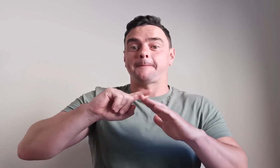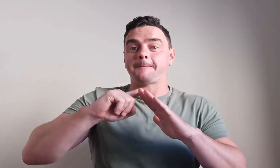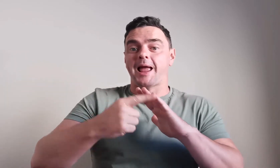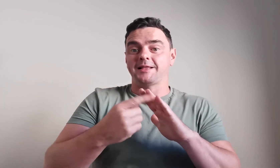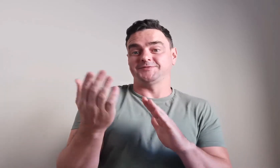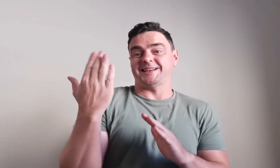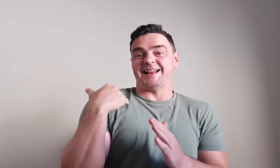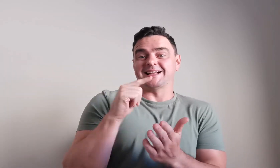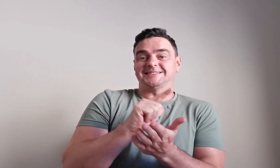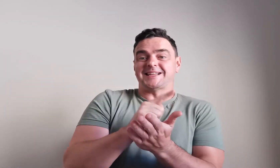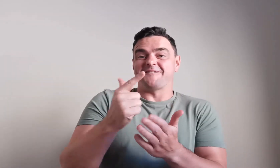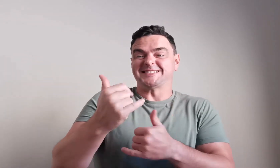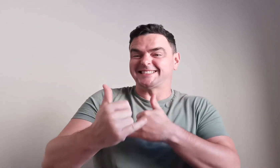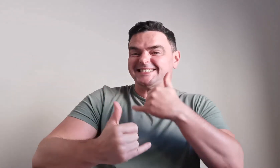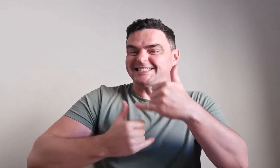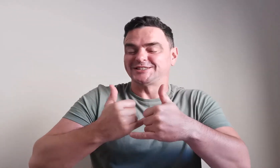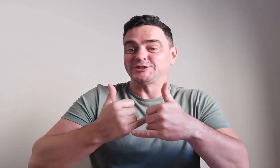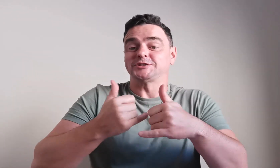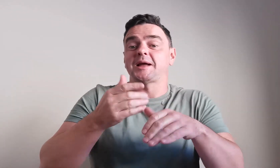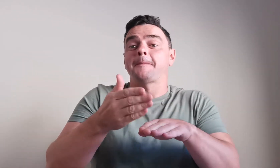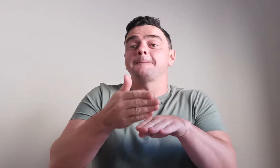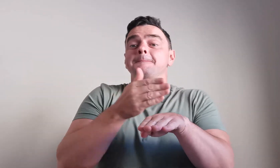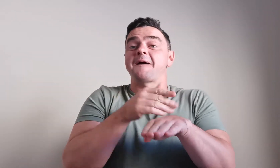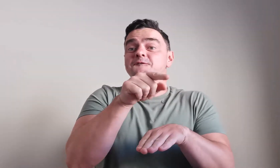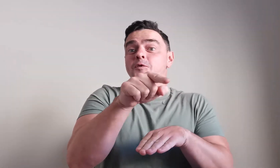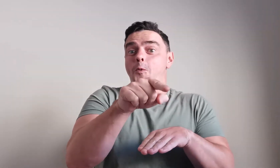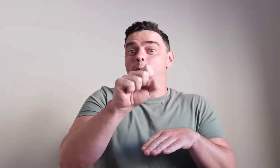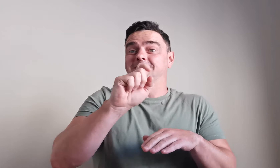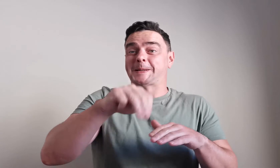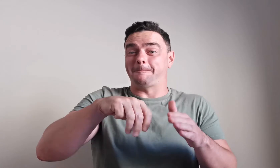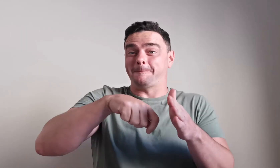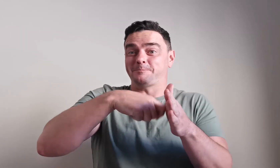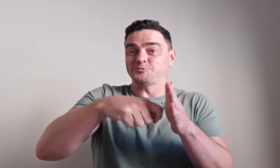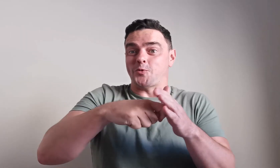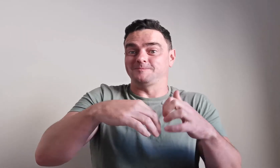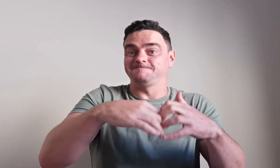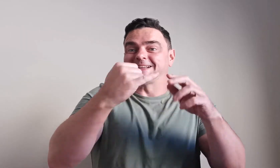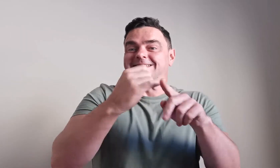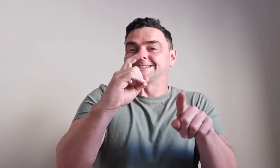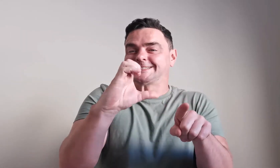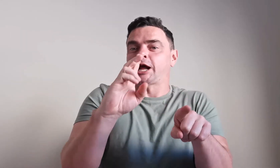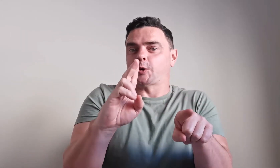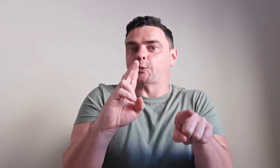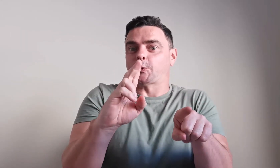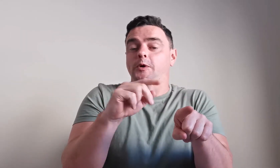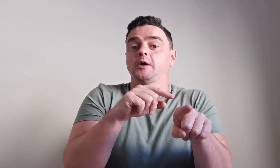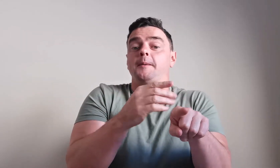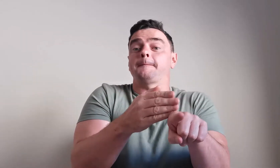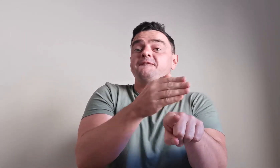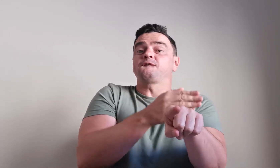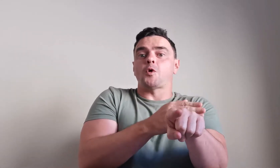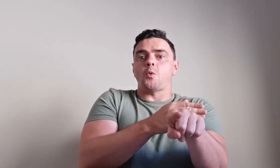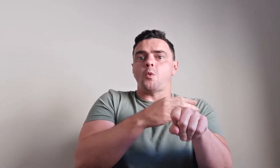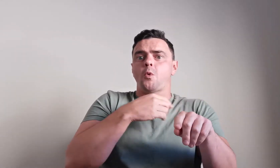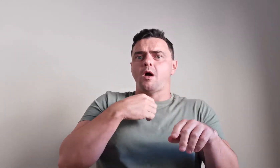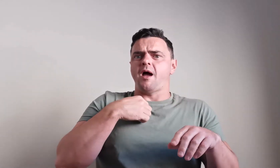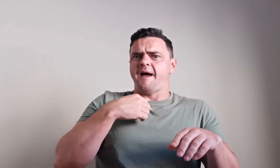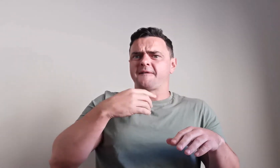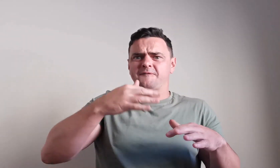for the last 17 years, and before the STEM project was set up in DCU, I was finding a lot of challenges within my